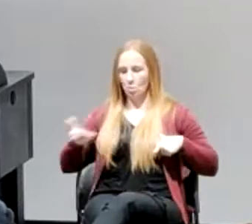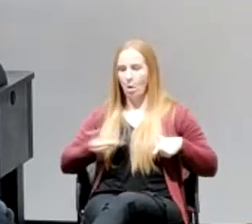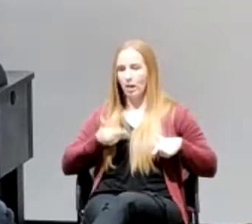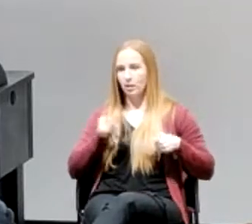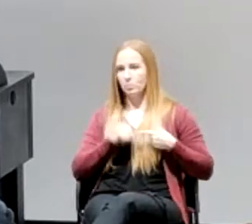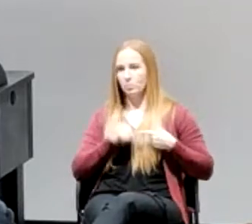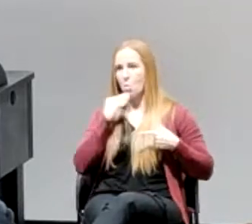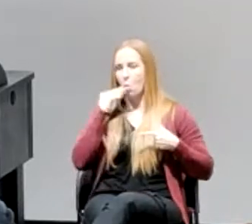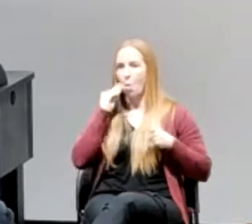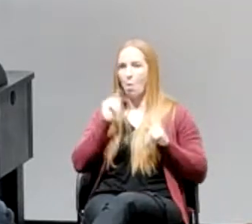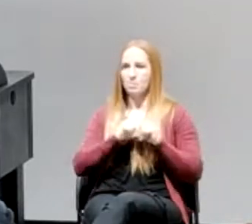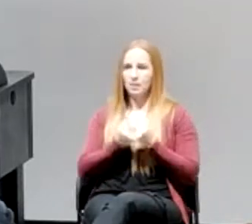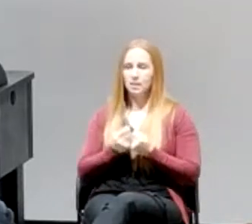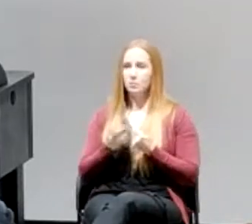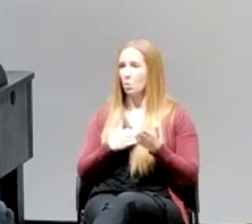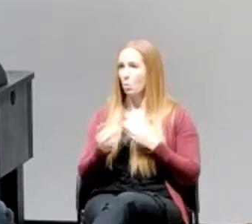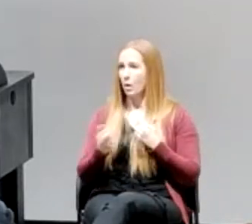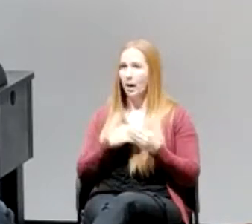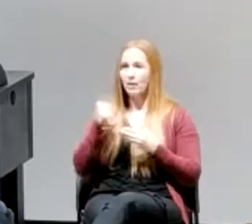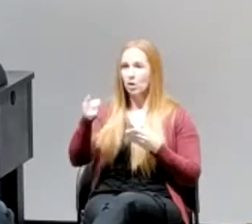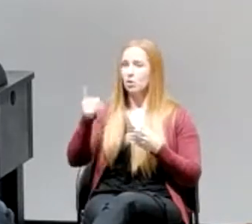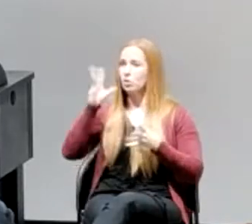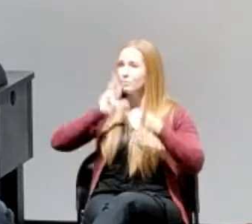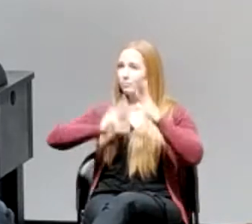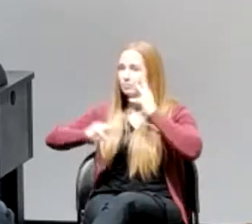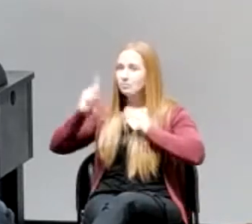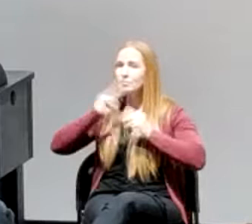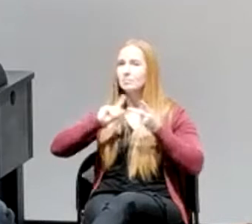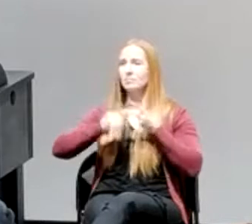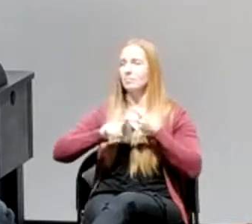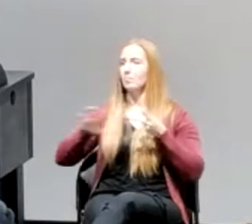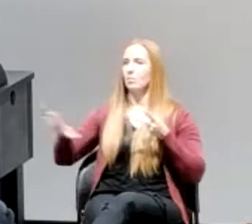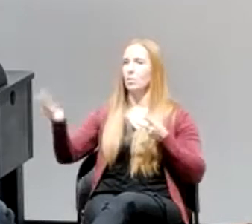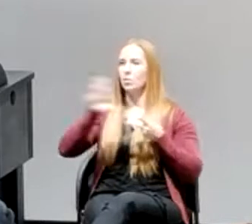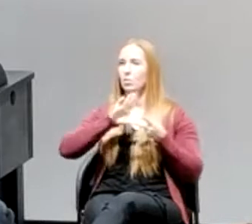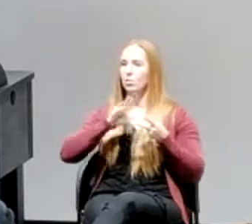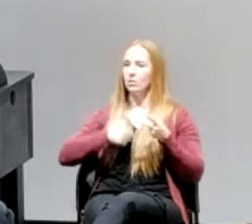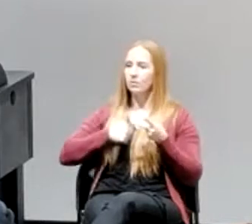The average life in in community is less than four days and if you've been here more than four